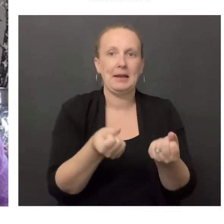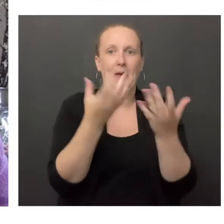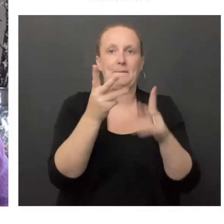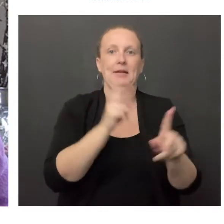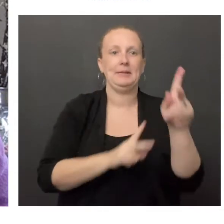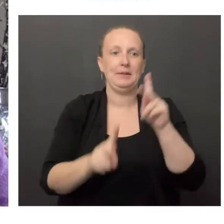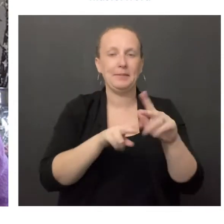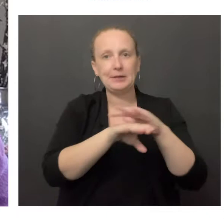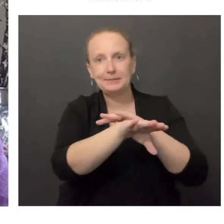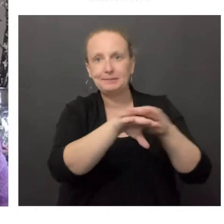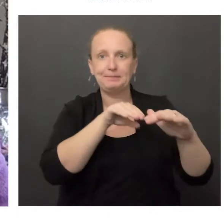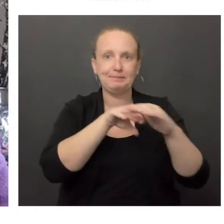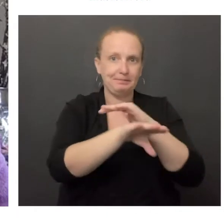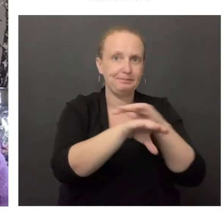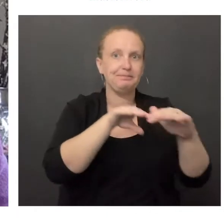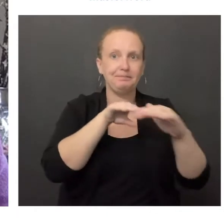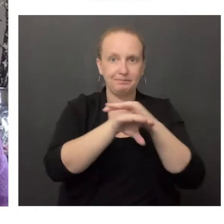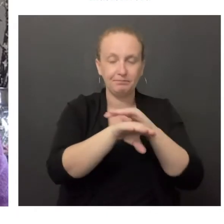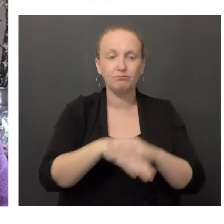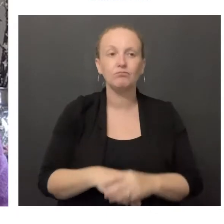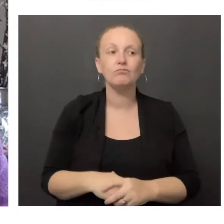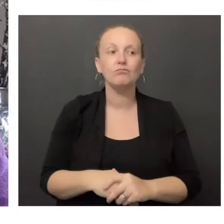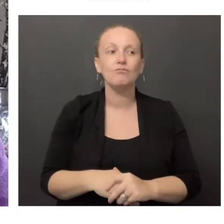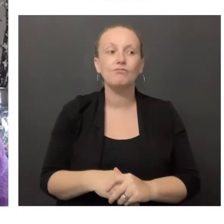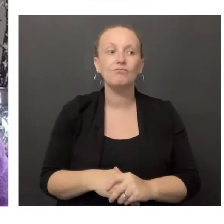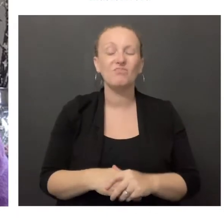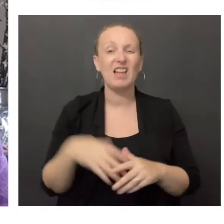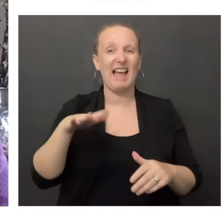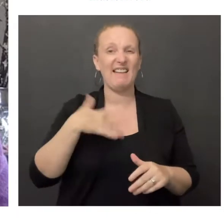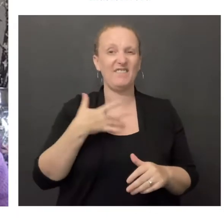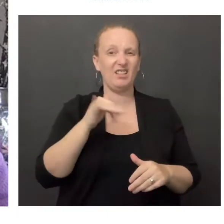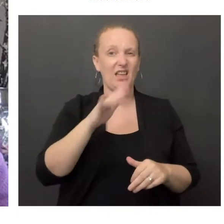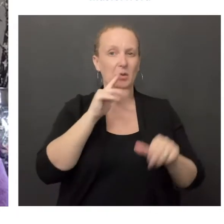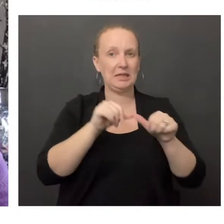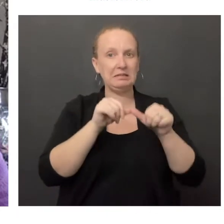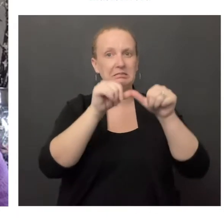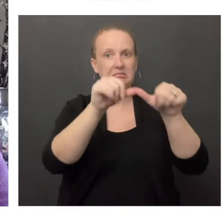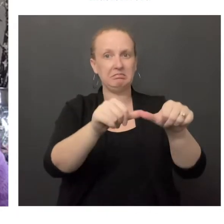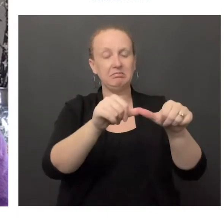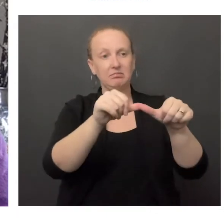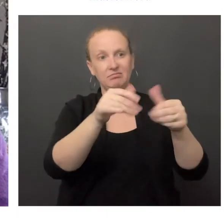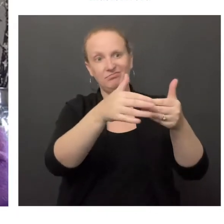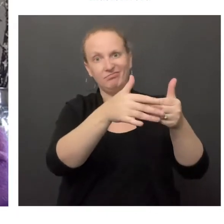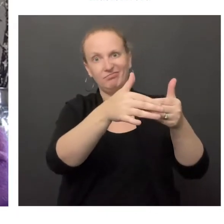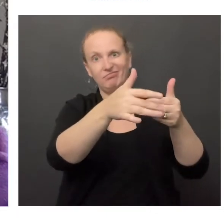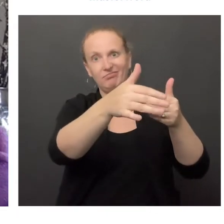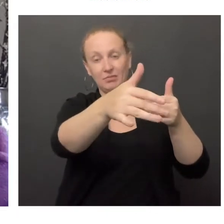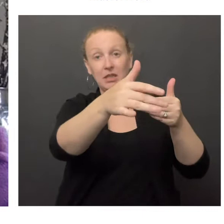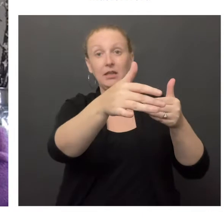times hopefully once we get there soon. Um, and so we have,